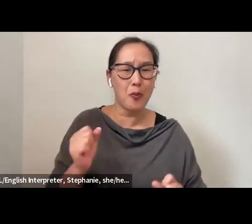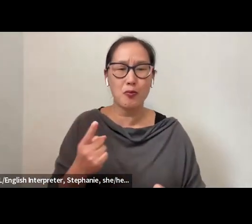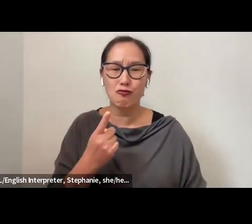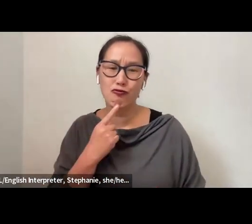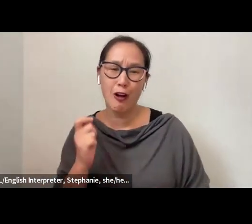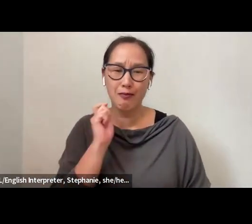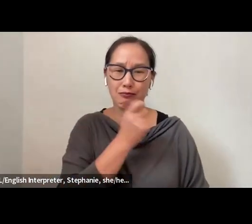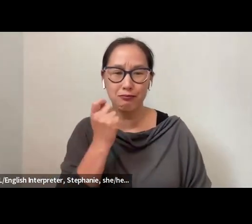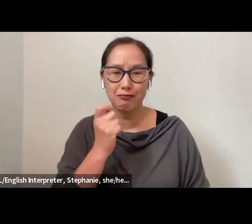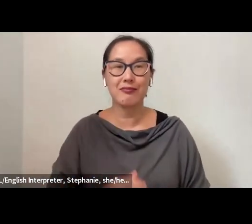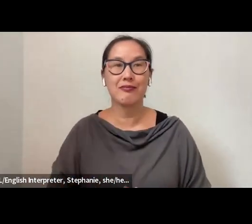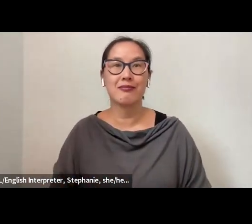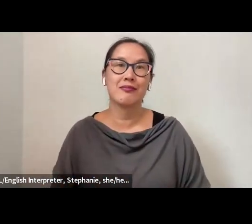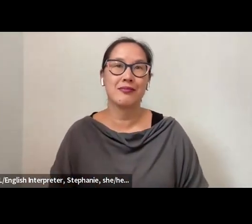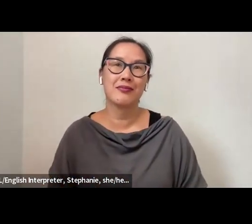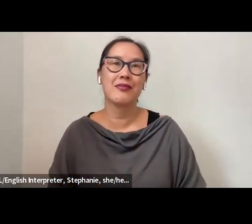I've seen a lot of great films